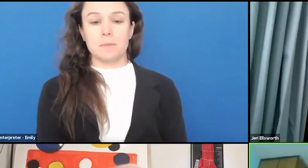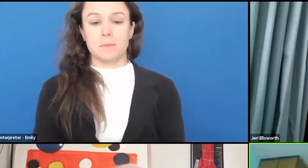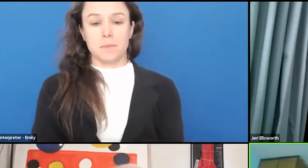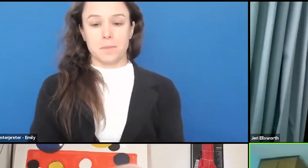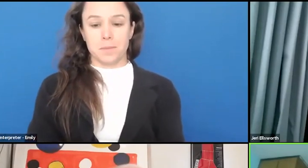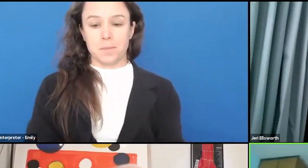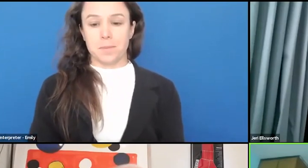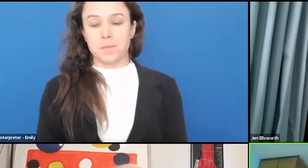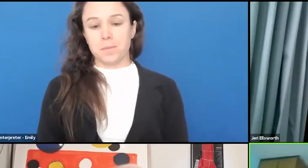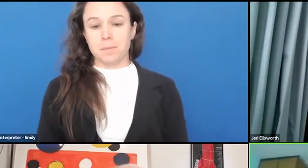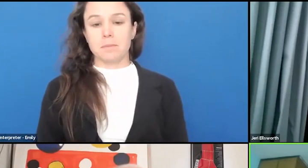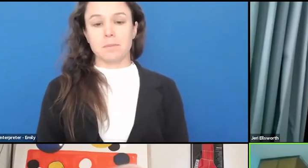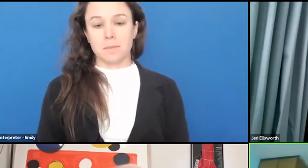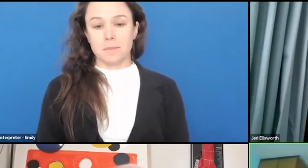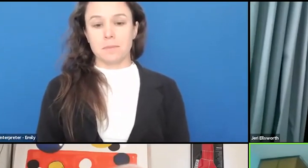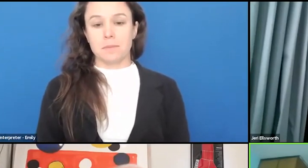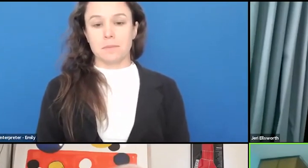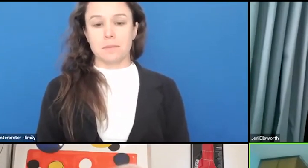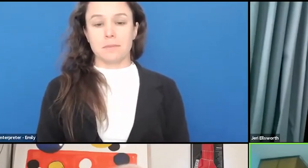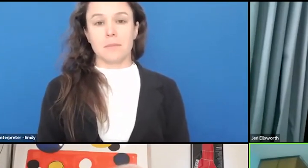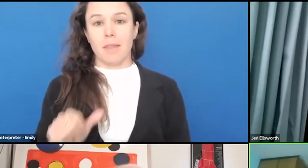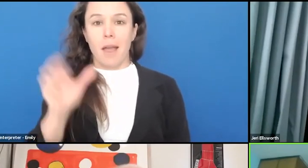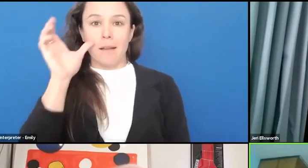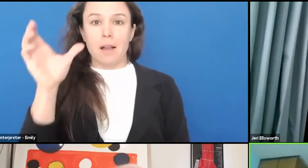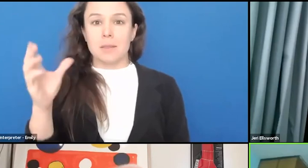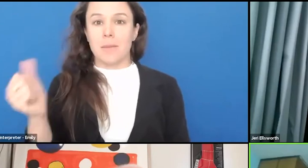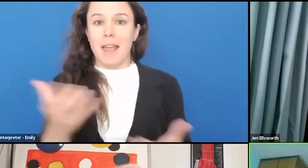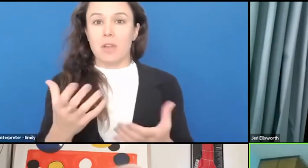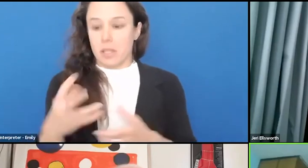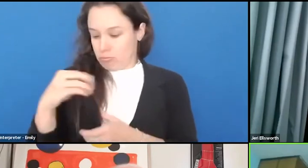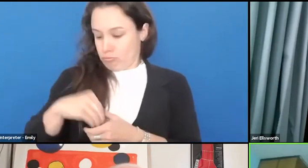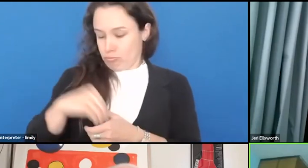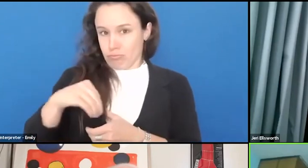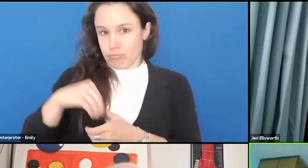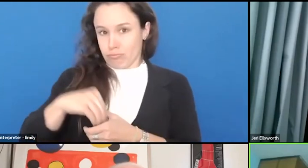like we were marsupials we could carry everything with us of course that a little complicated,